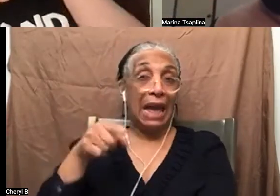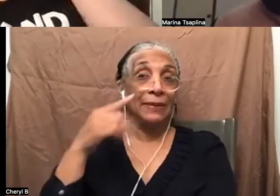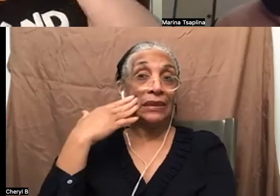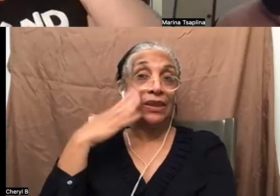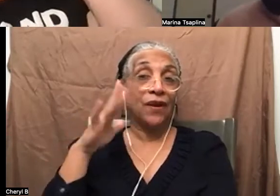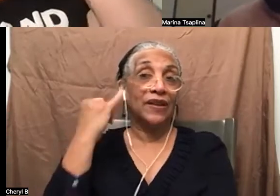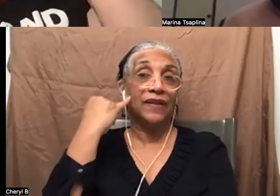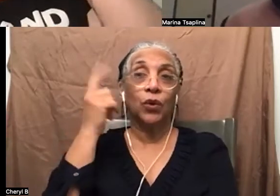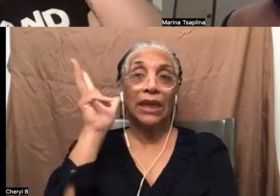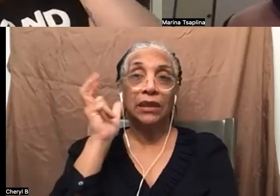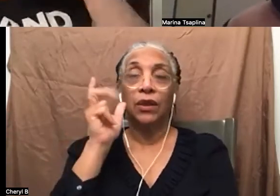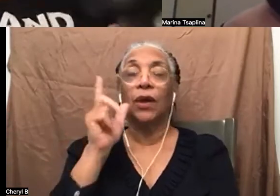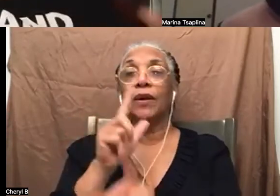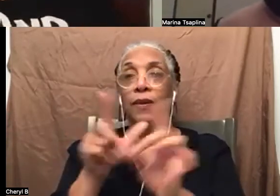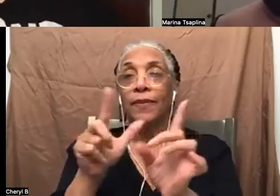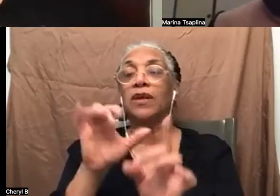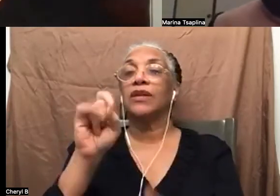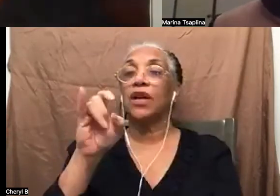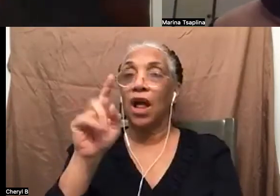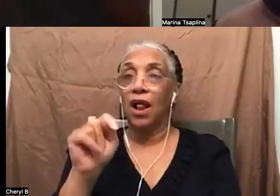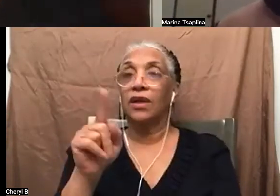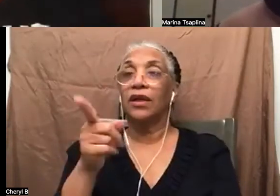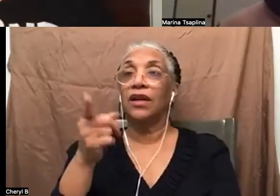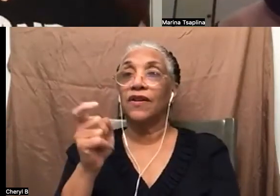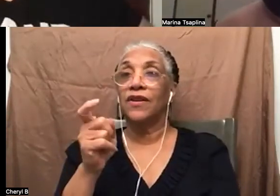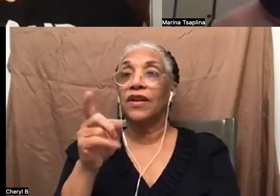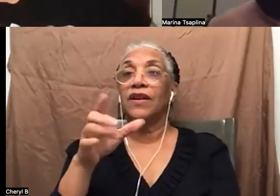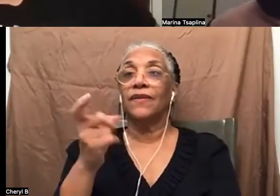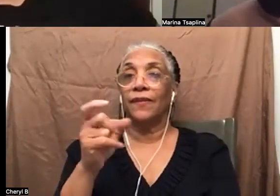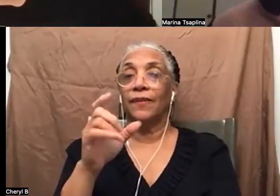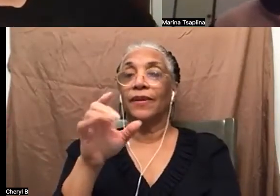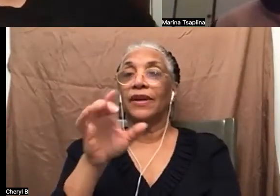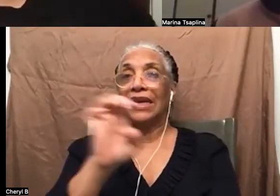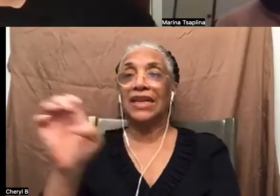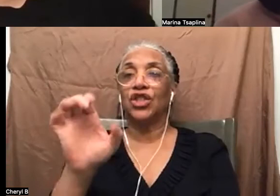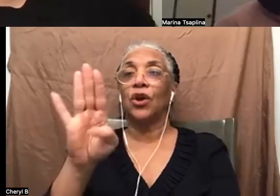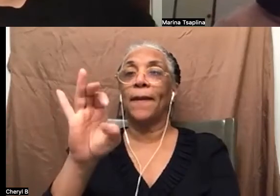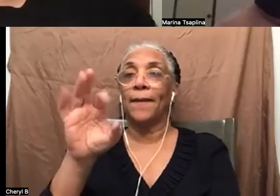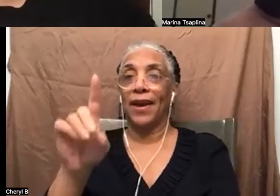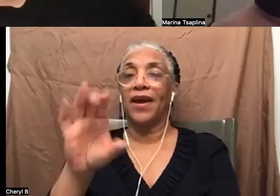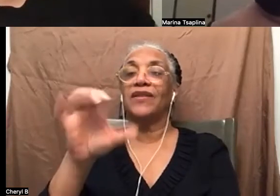Scarlett, a citizen of the Eastern band of the Cherokee nation and also president of the Native American Indigenous